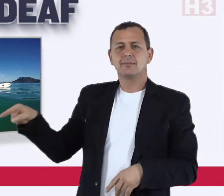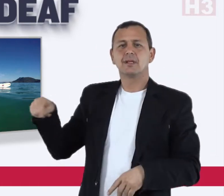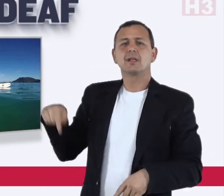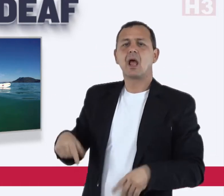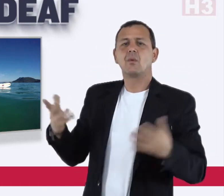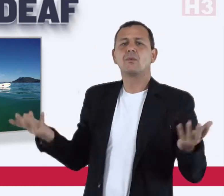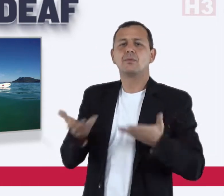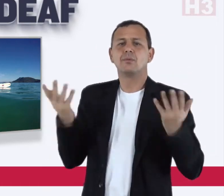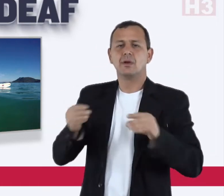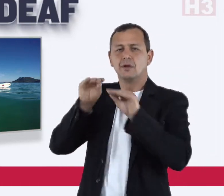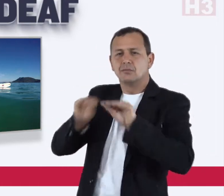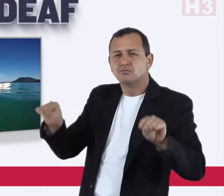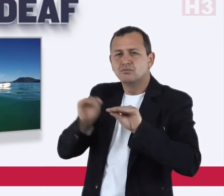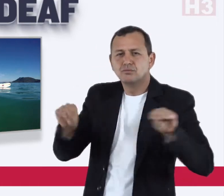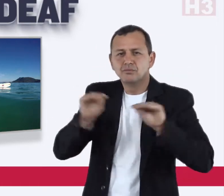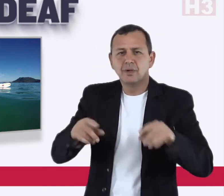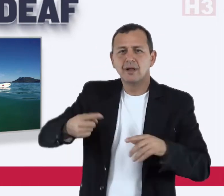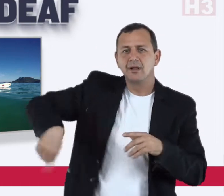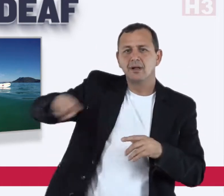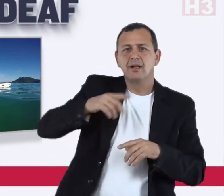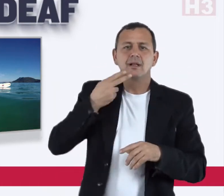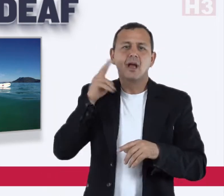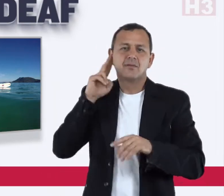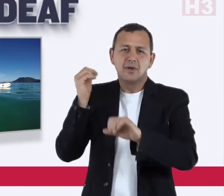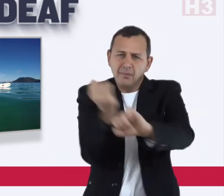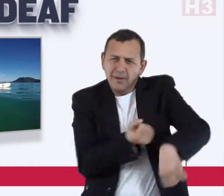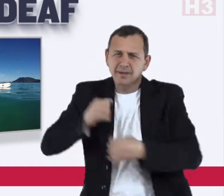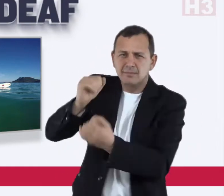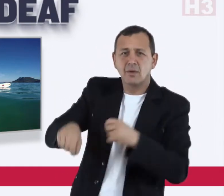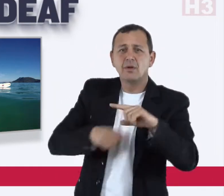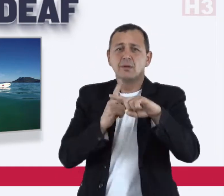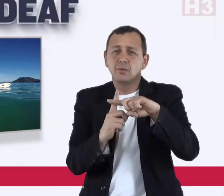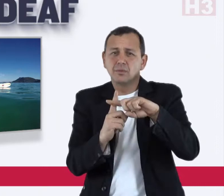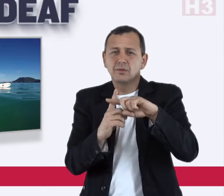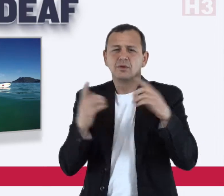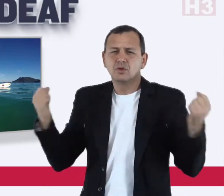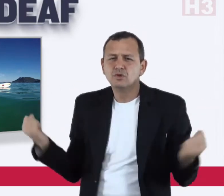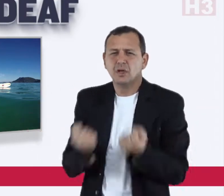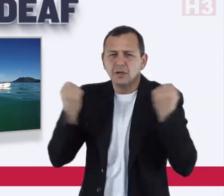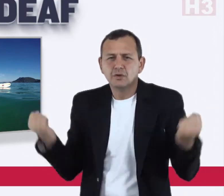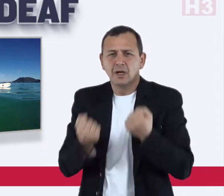She currently is coaching deaf paddlers and training